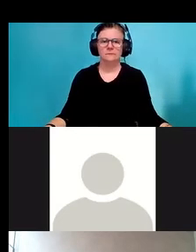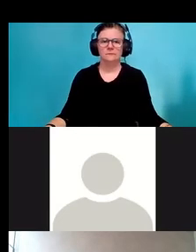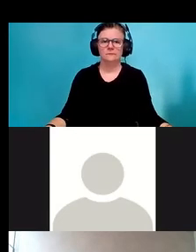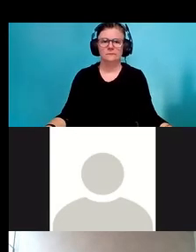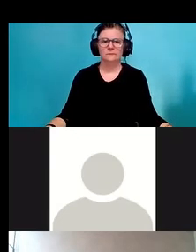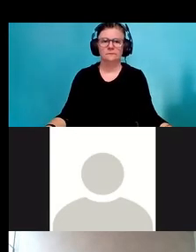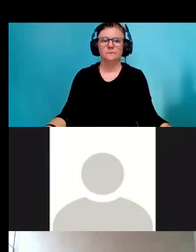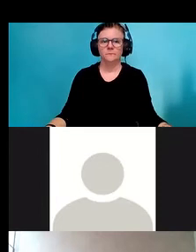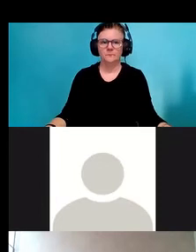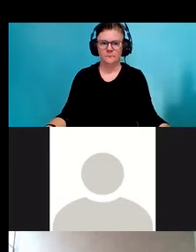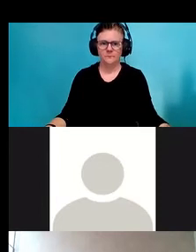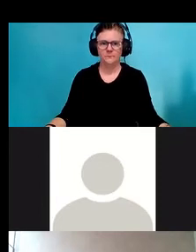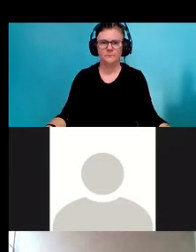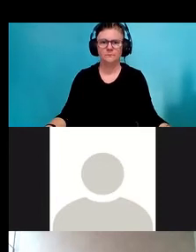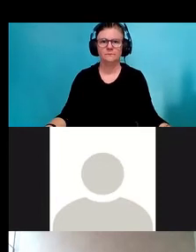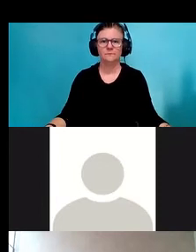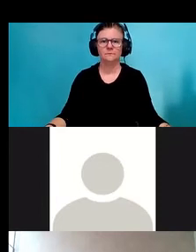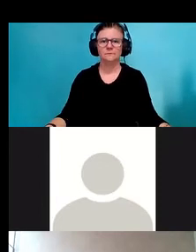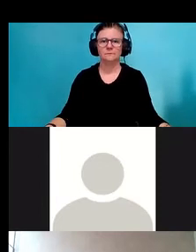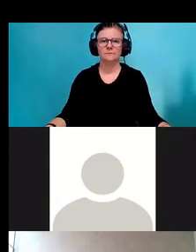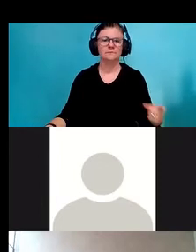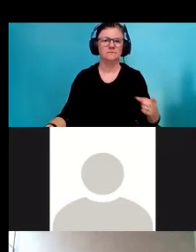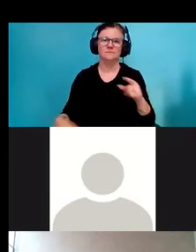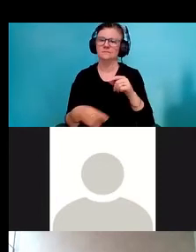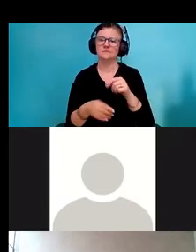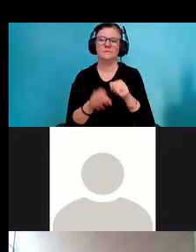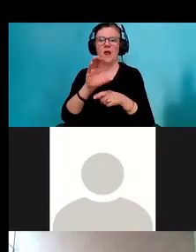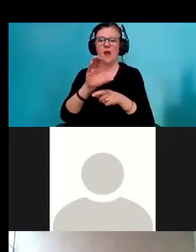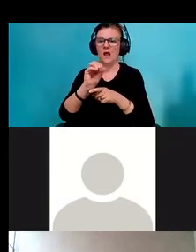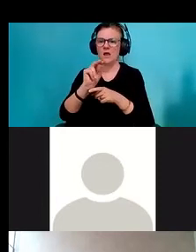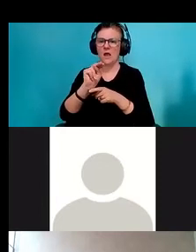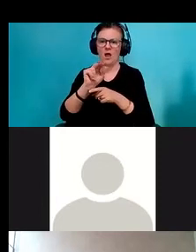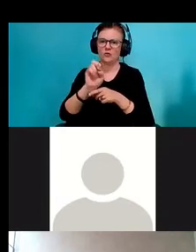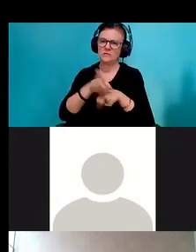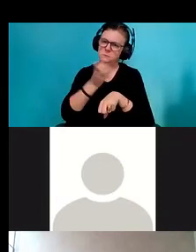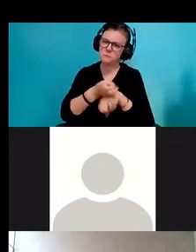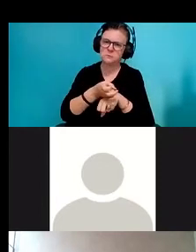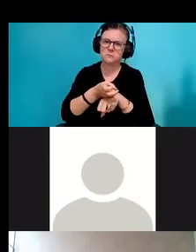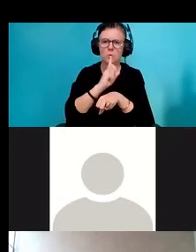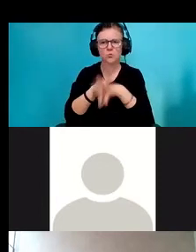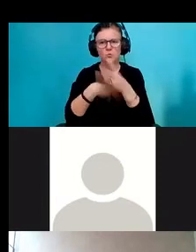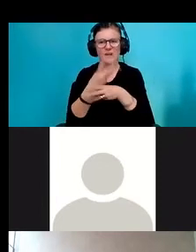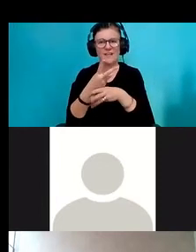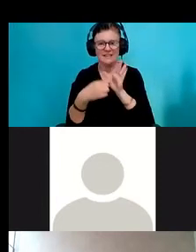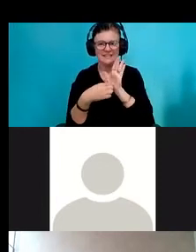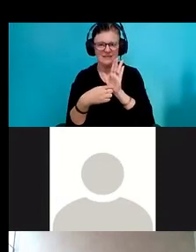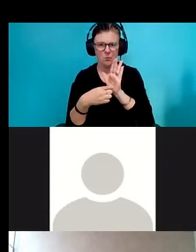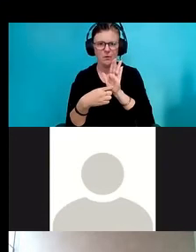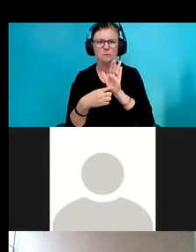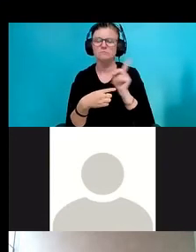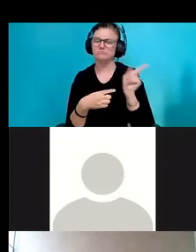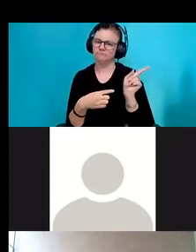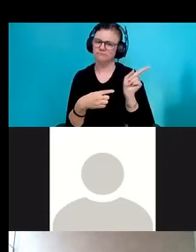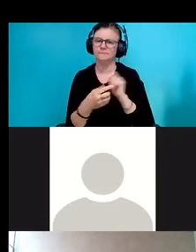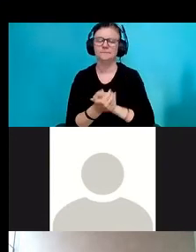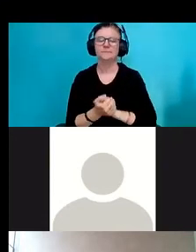So concrete examples, again, we'll give you another example here, and then